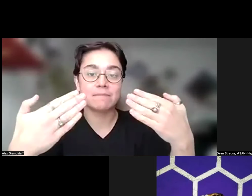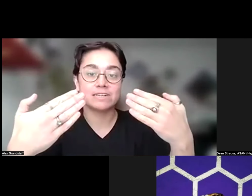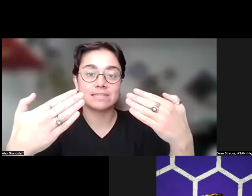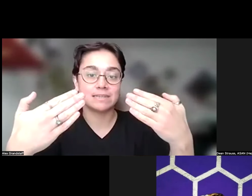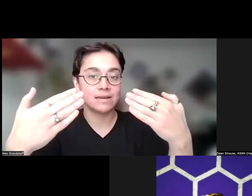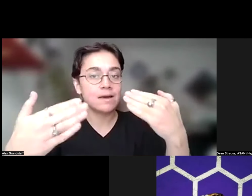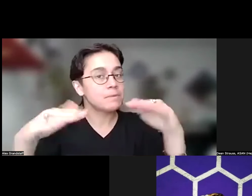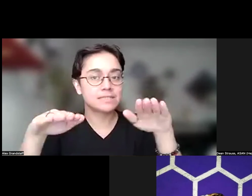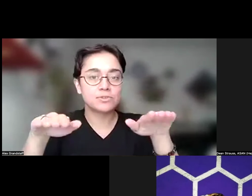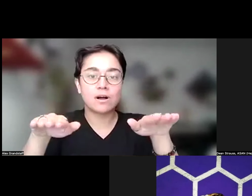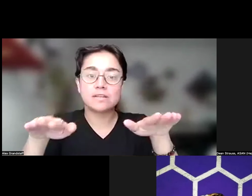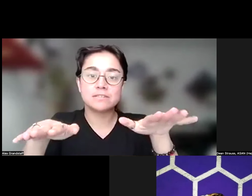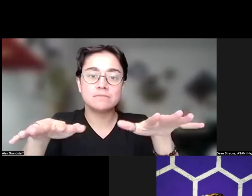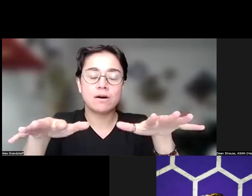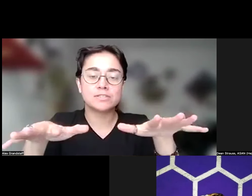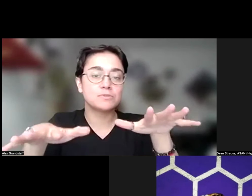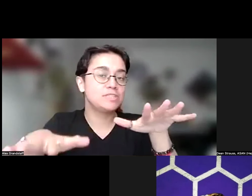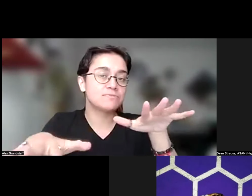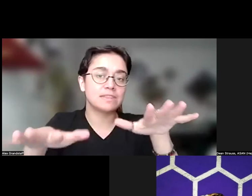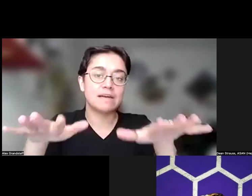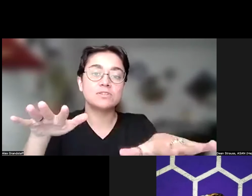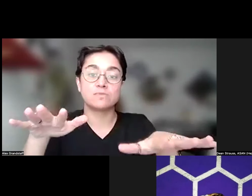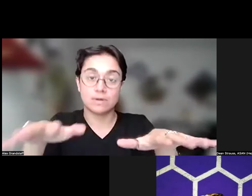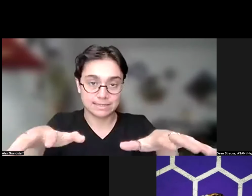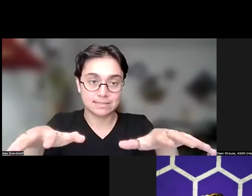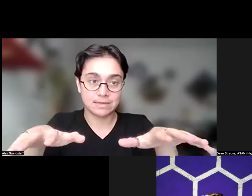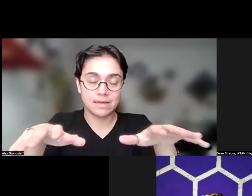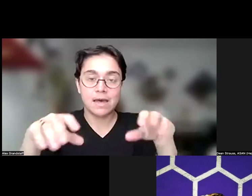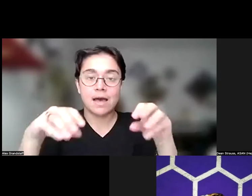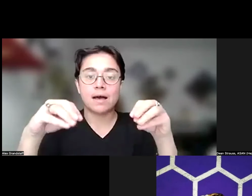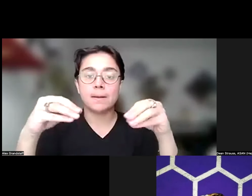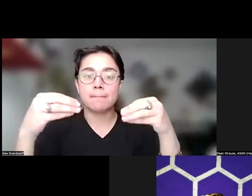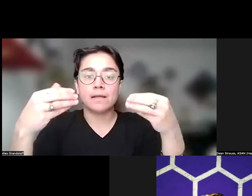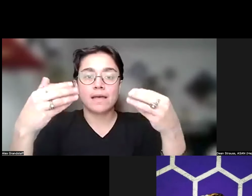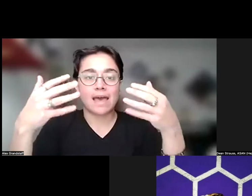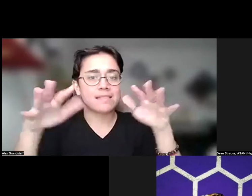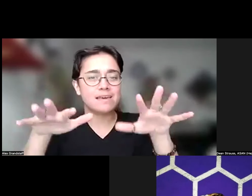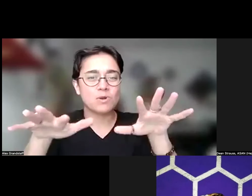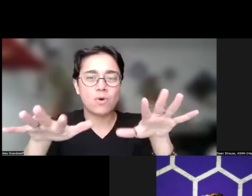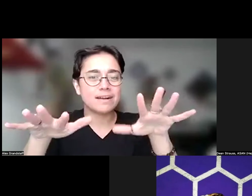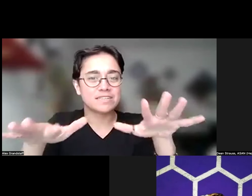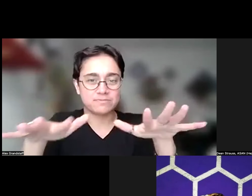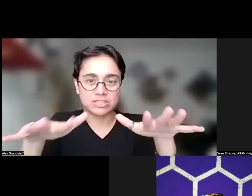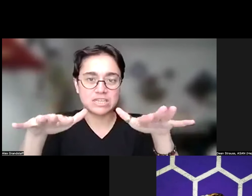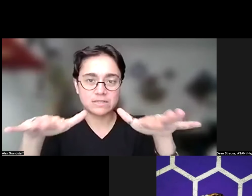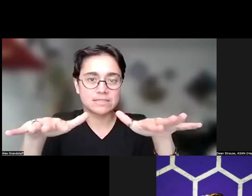that folks who are good at talking about civil disobedience advocacy.